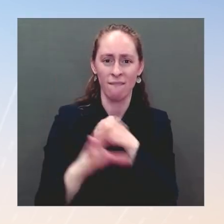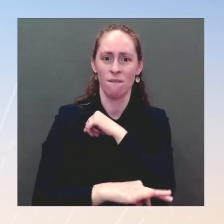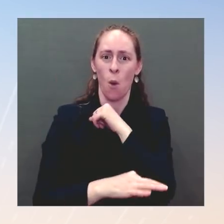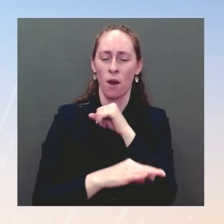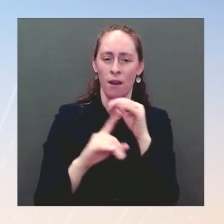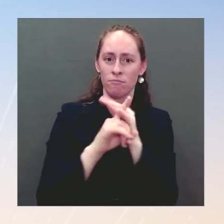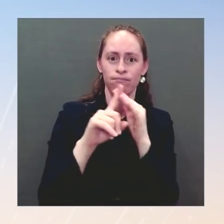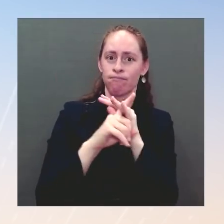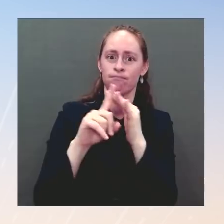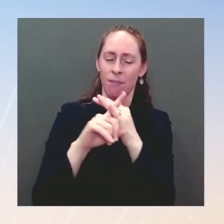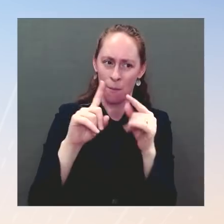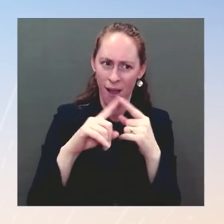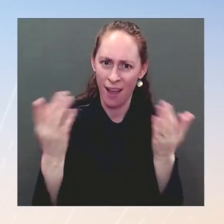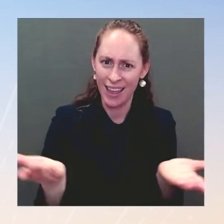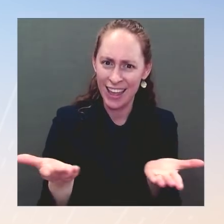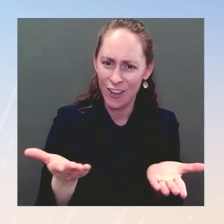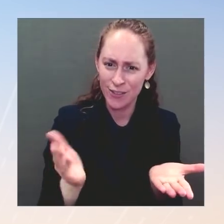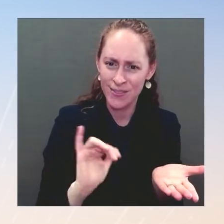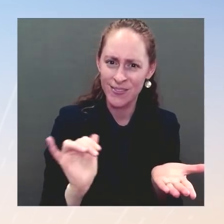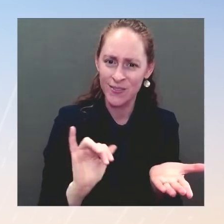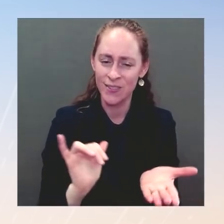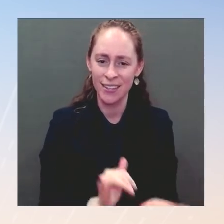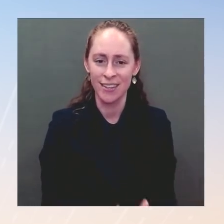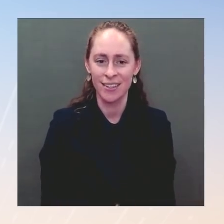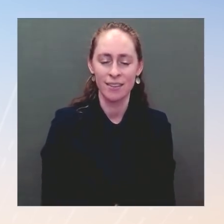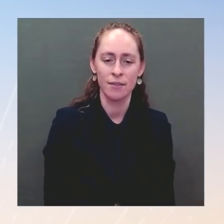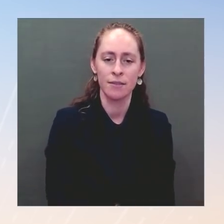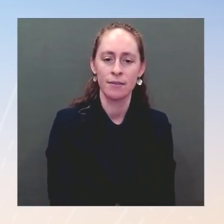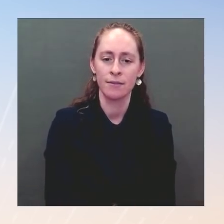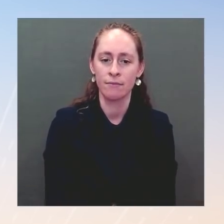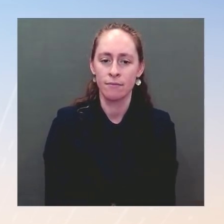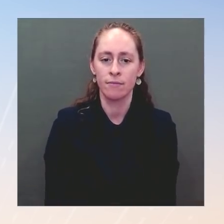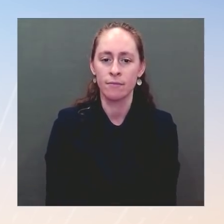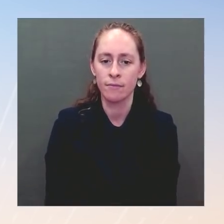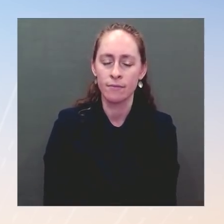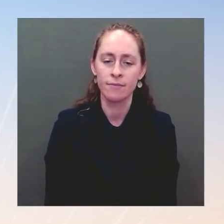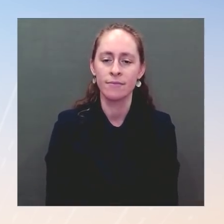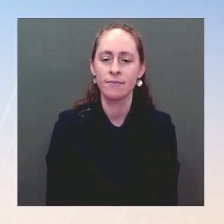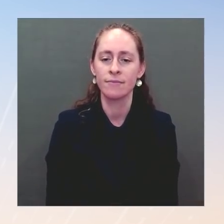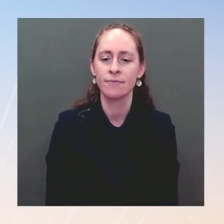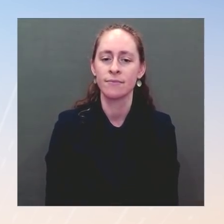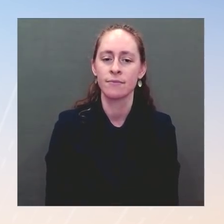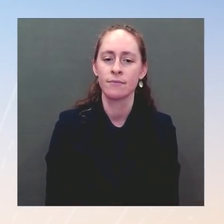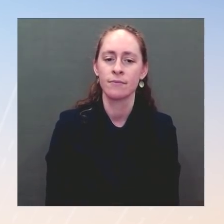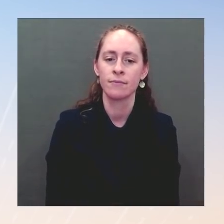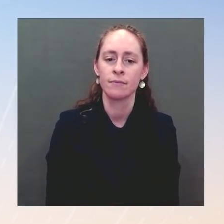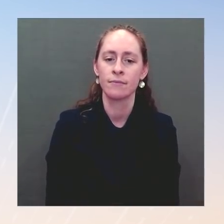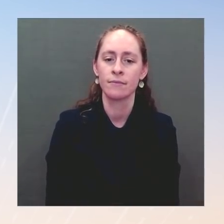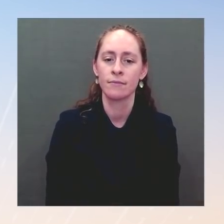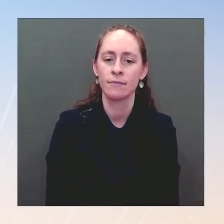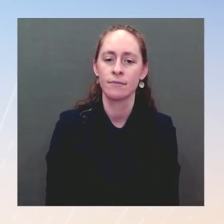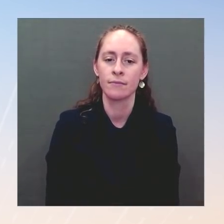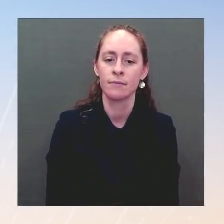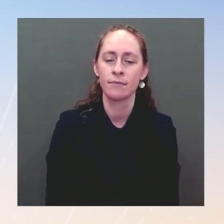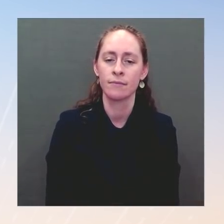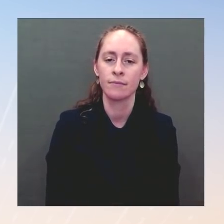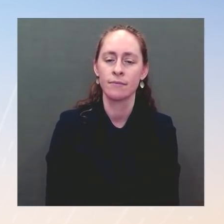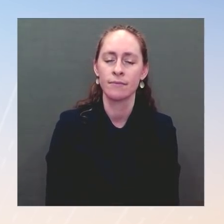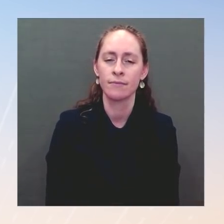With that said, how is the President feeling in the midst of all this as it relates to this impending nomination --